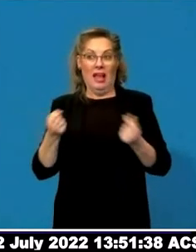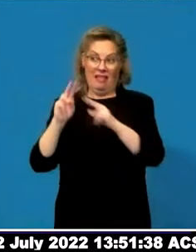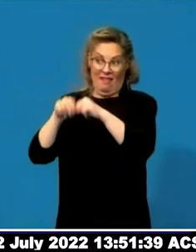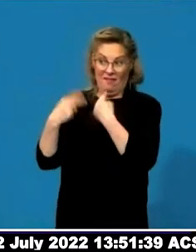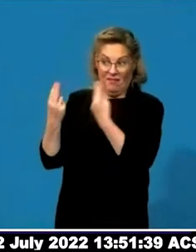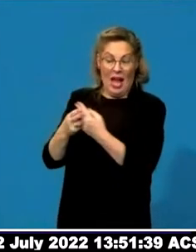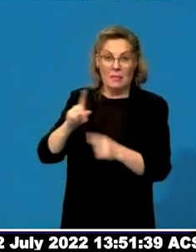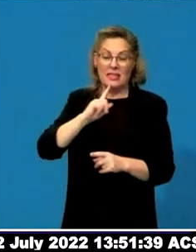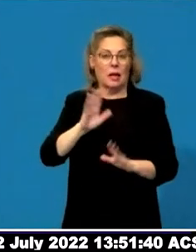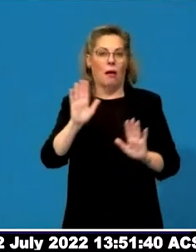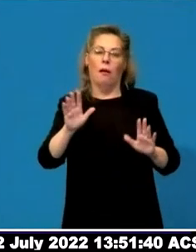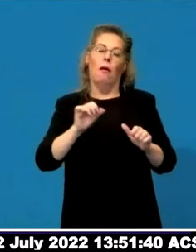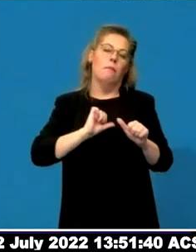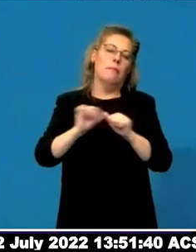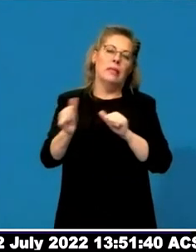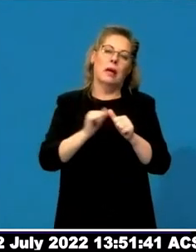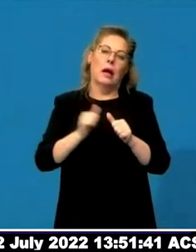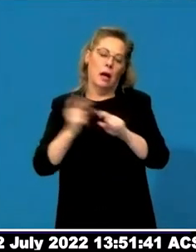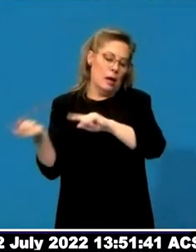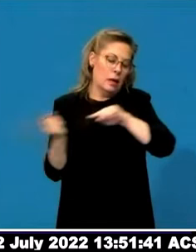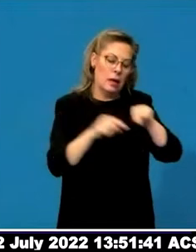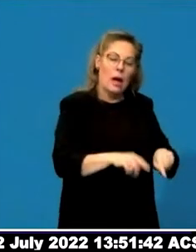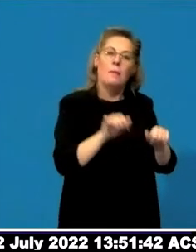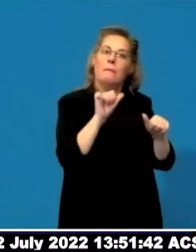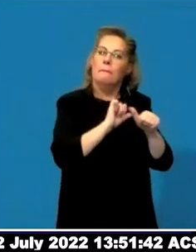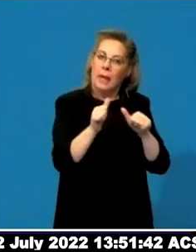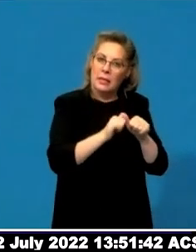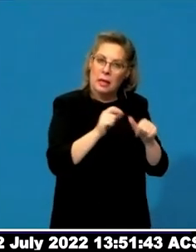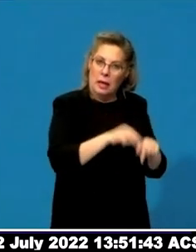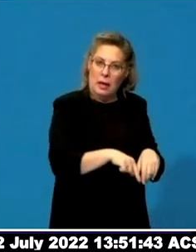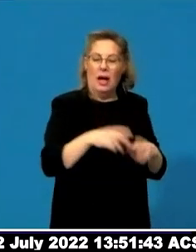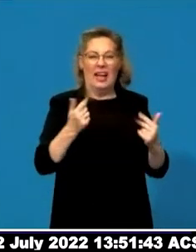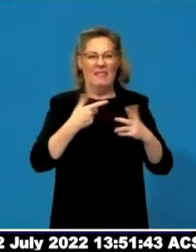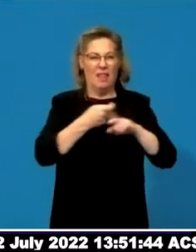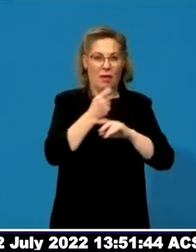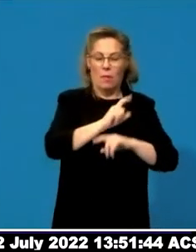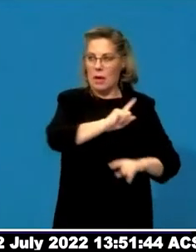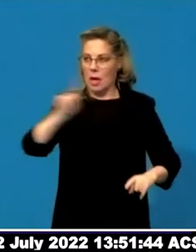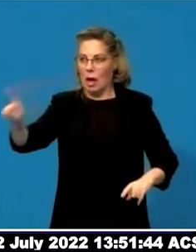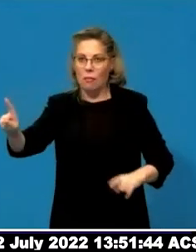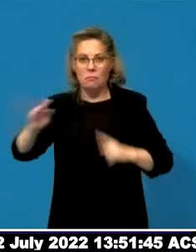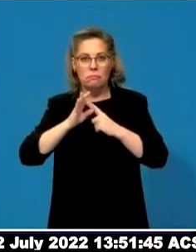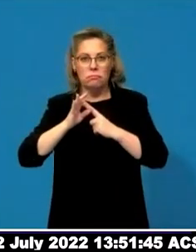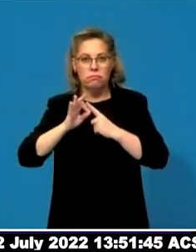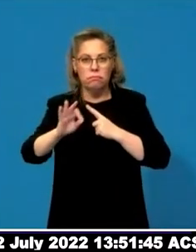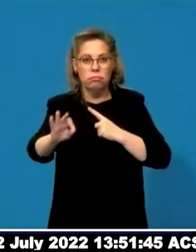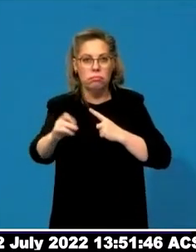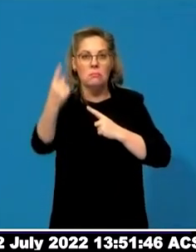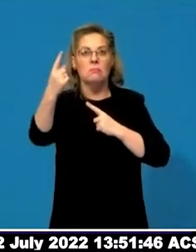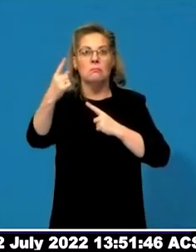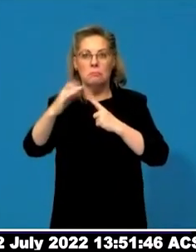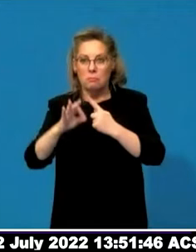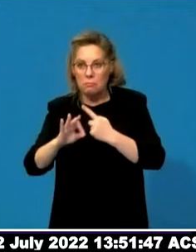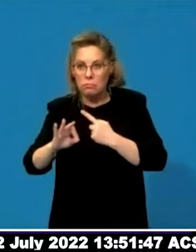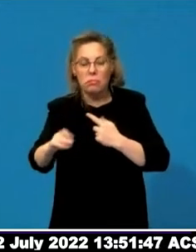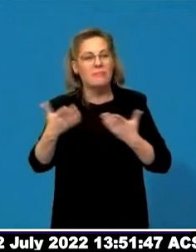How did you or they learn that the NDIA would not permit funds in the plans